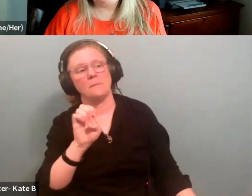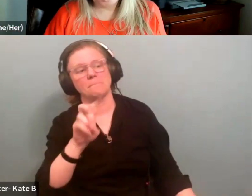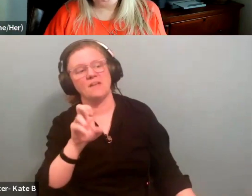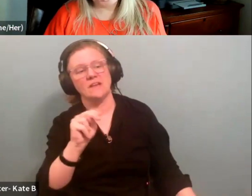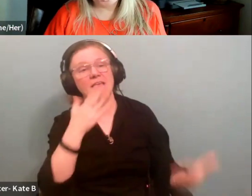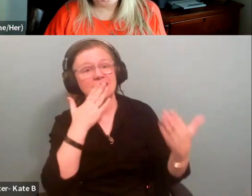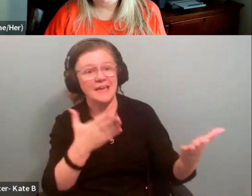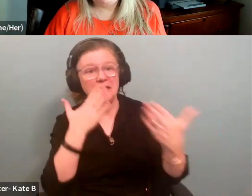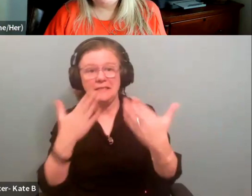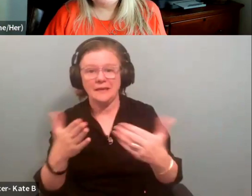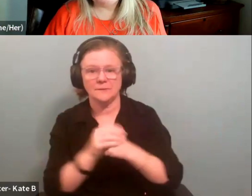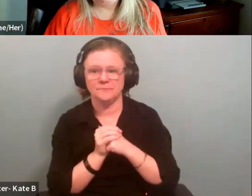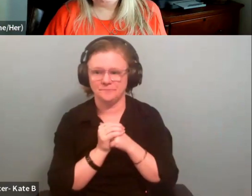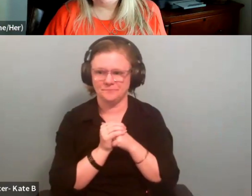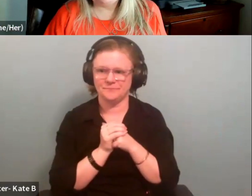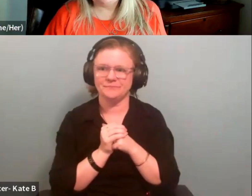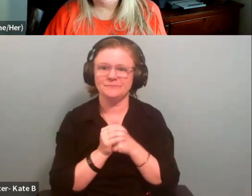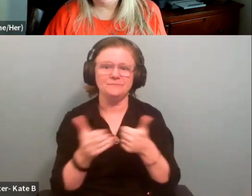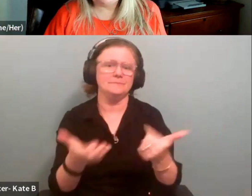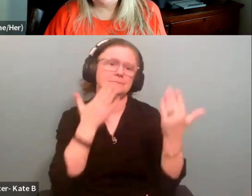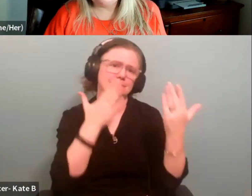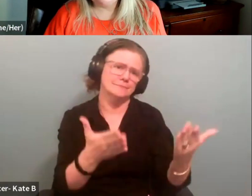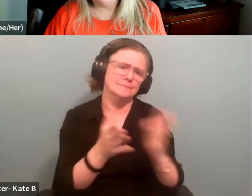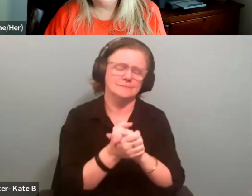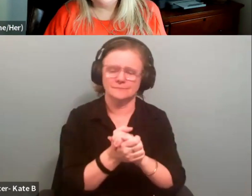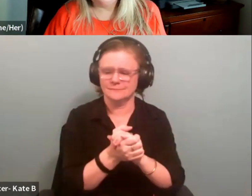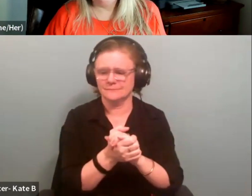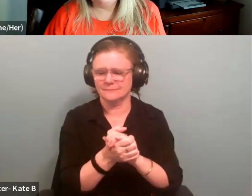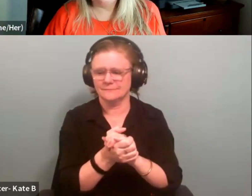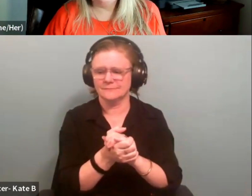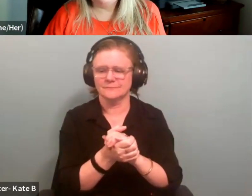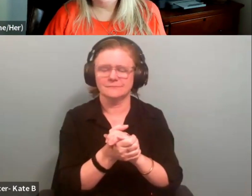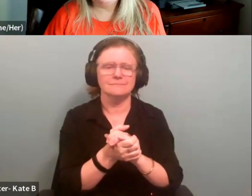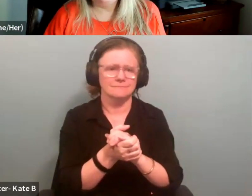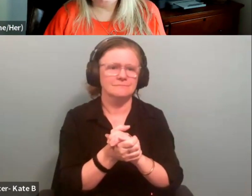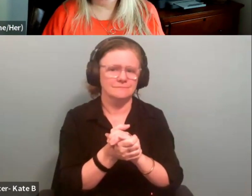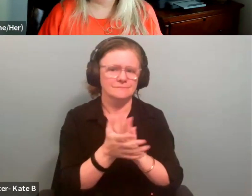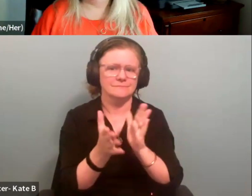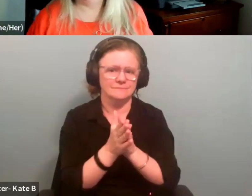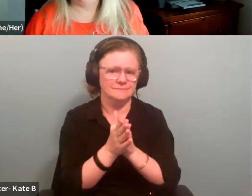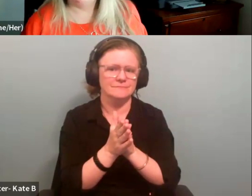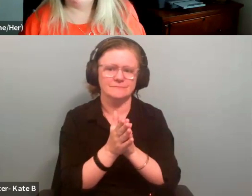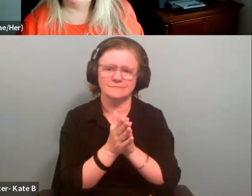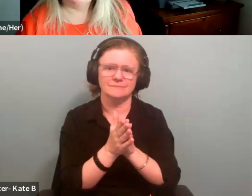for that. Well, this is great, Kim and Toni. I think you've gotten lots of great reactions